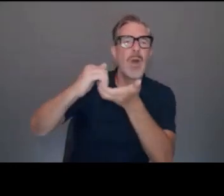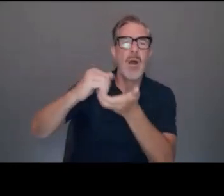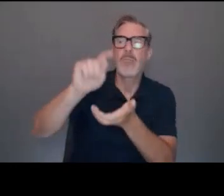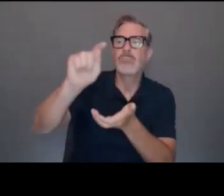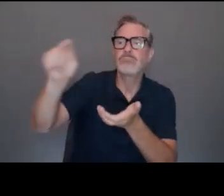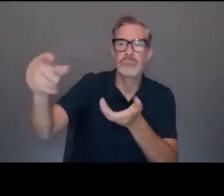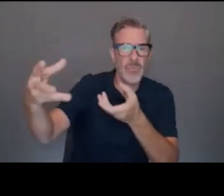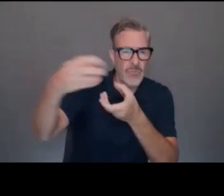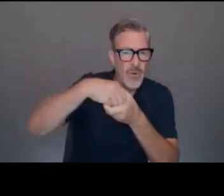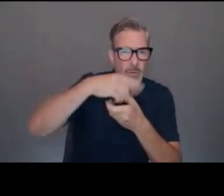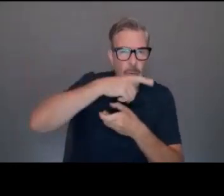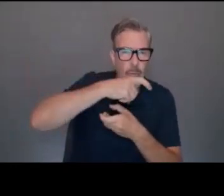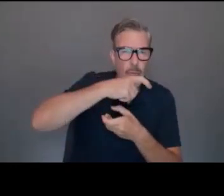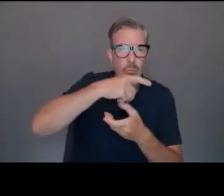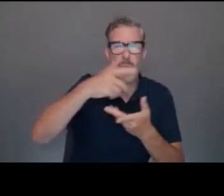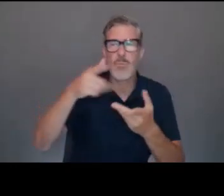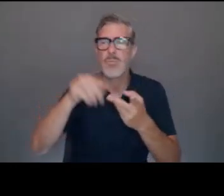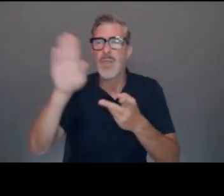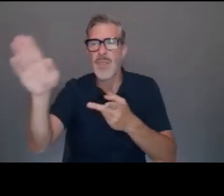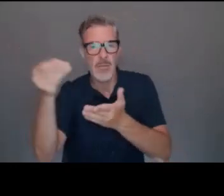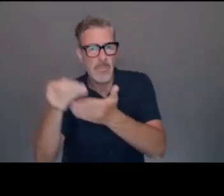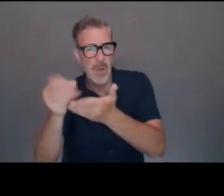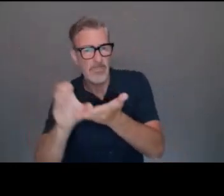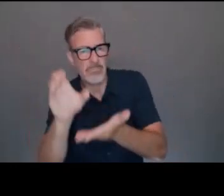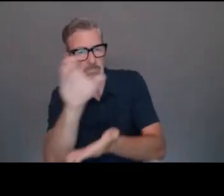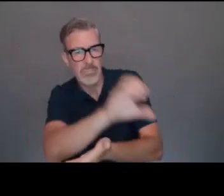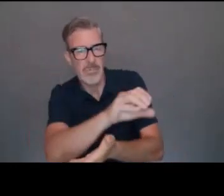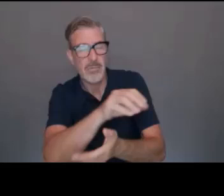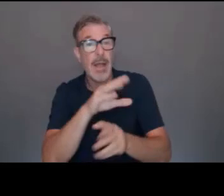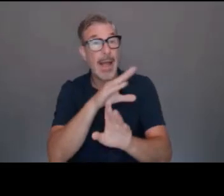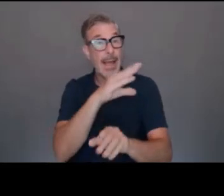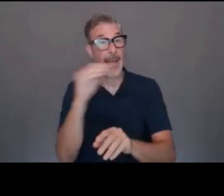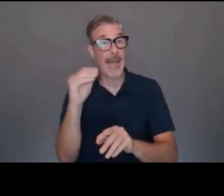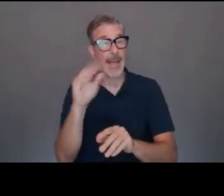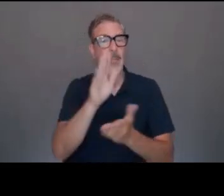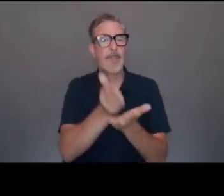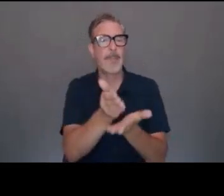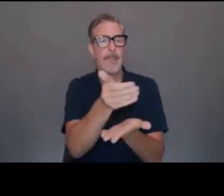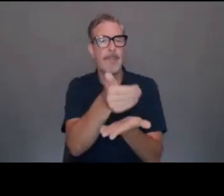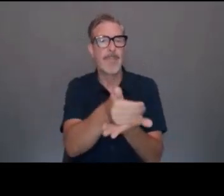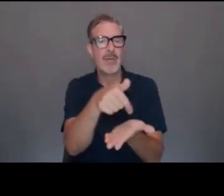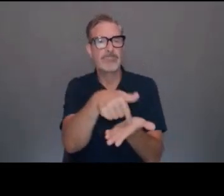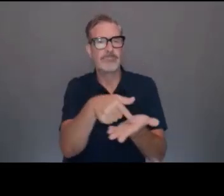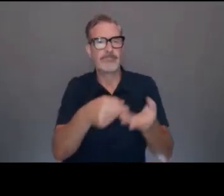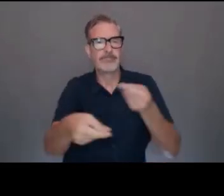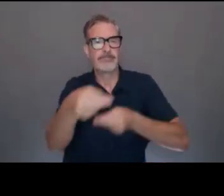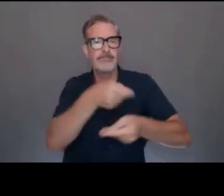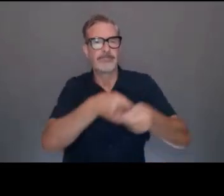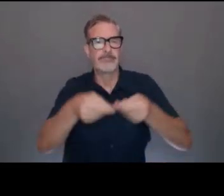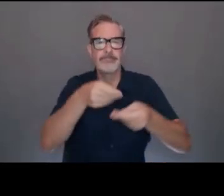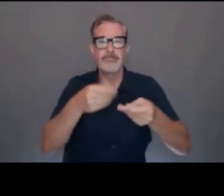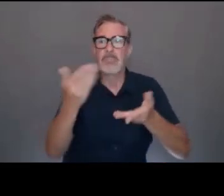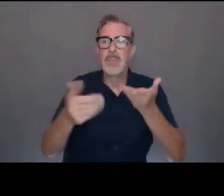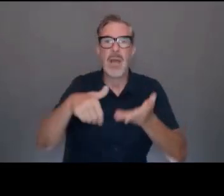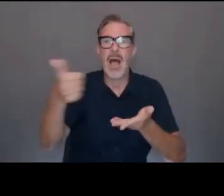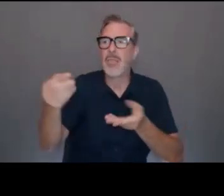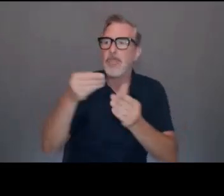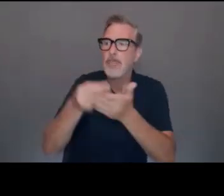and a reasonable budget that demonstrates other revenue sources, fair payment to participants, and efficient use of resources.